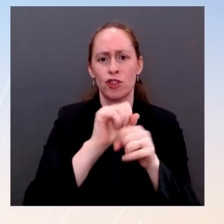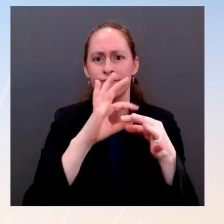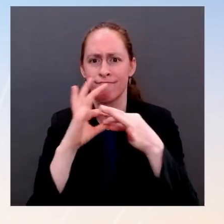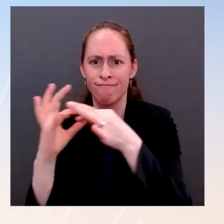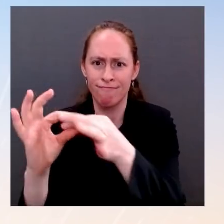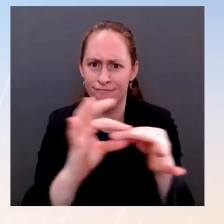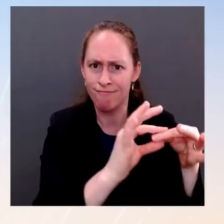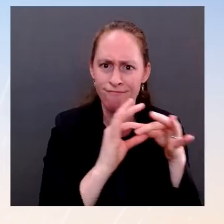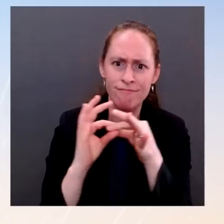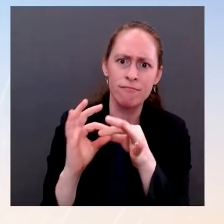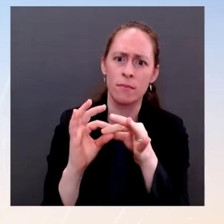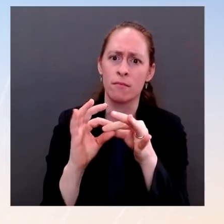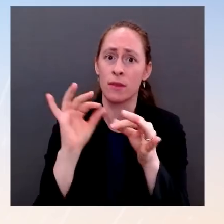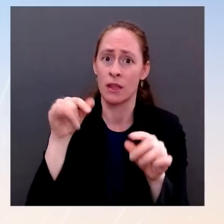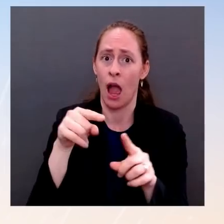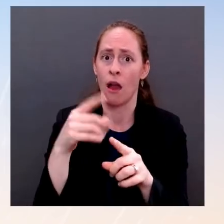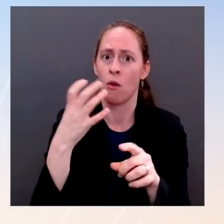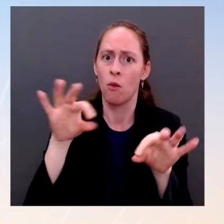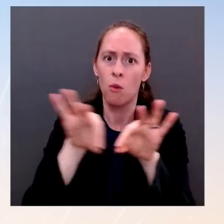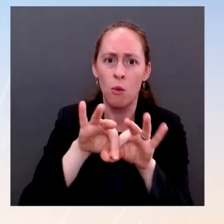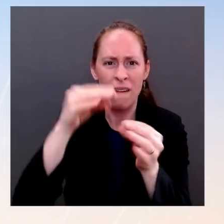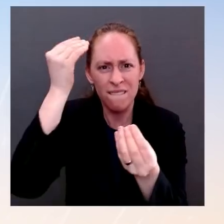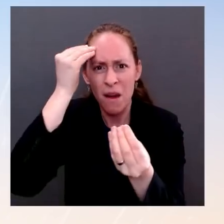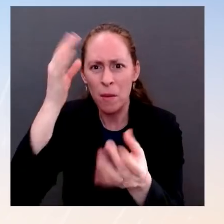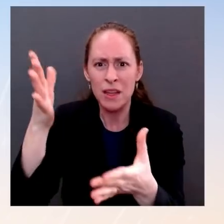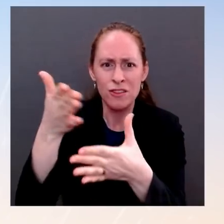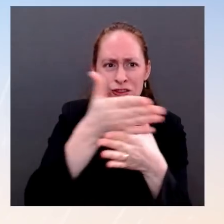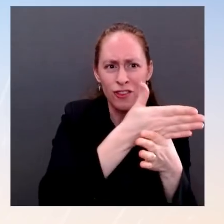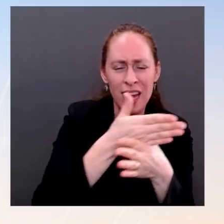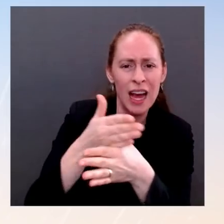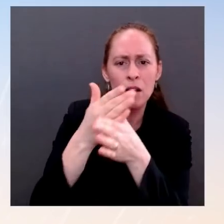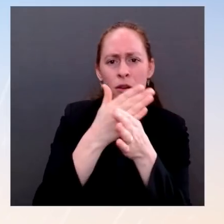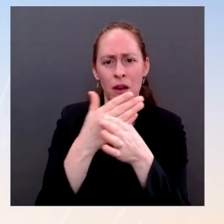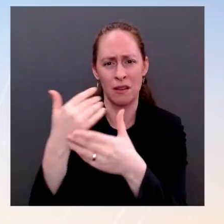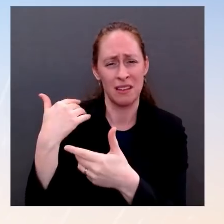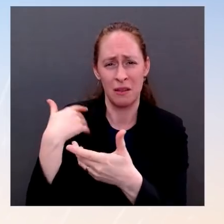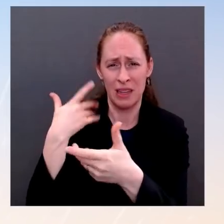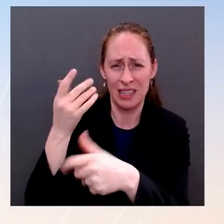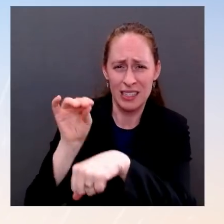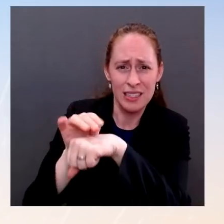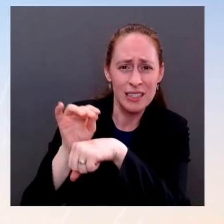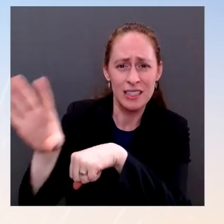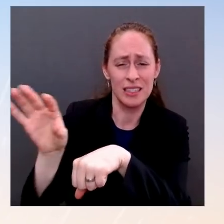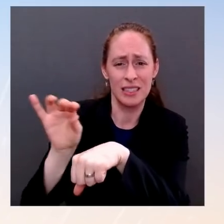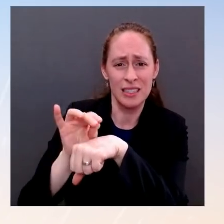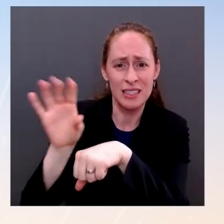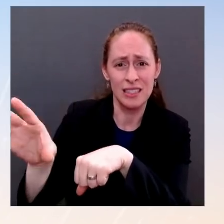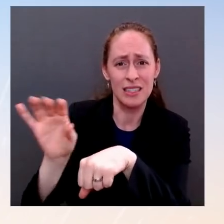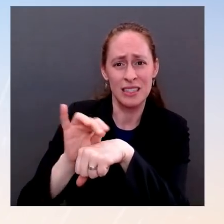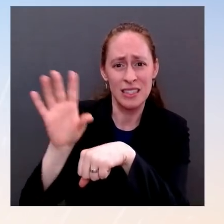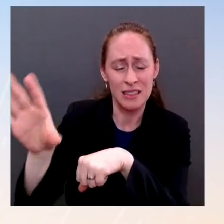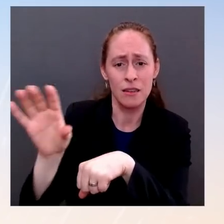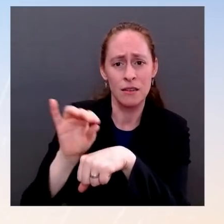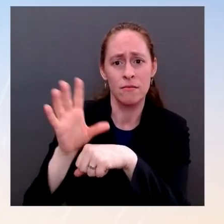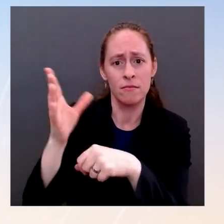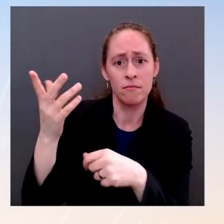can take to make their systems more secure. As one example of those specific steps, the Department of Energy